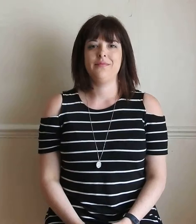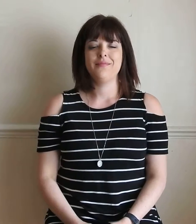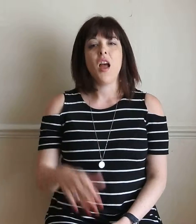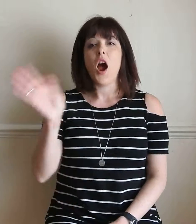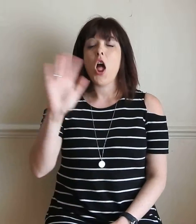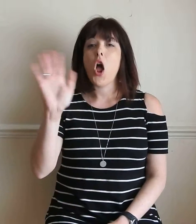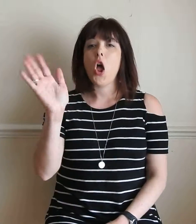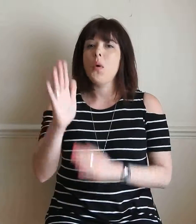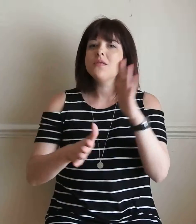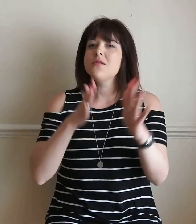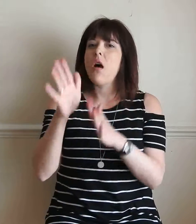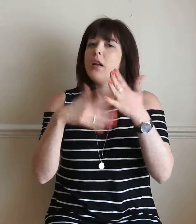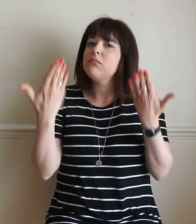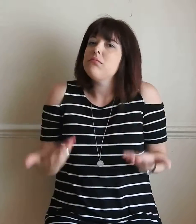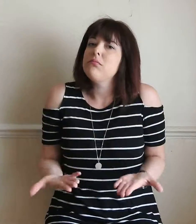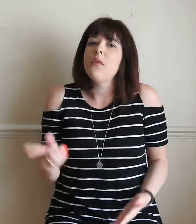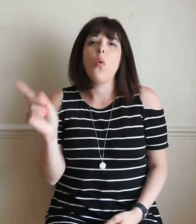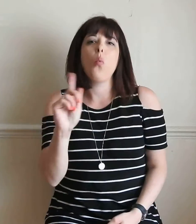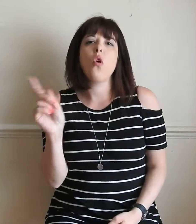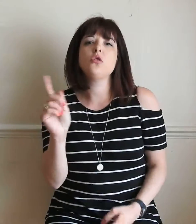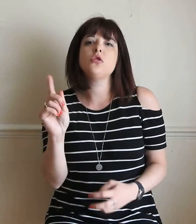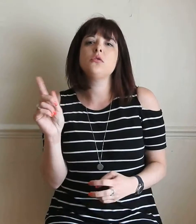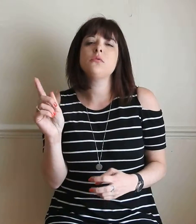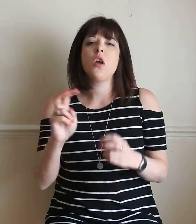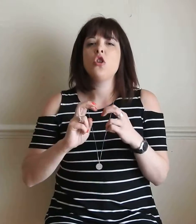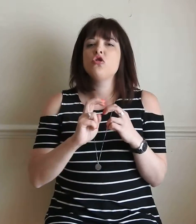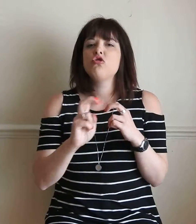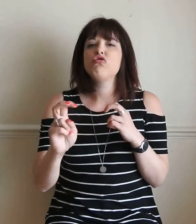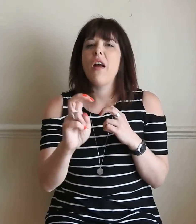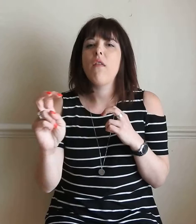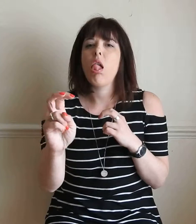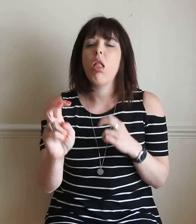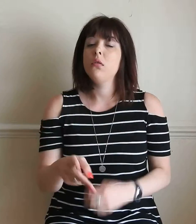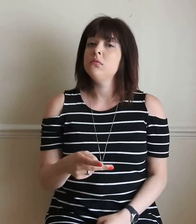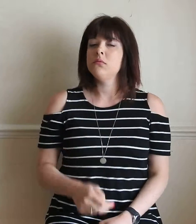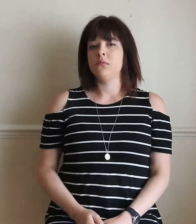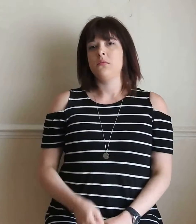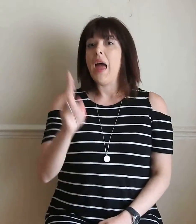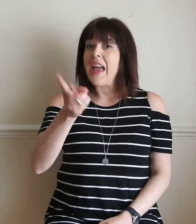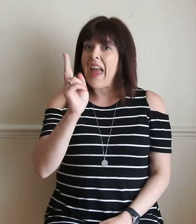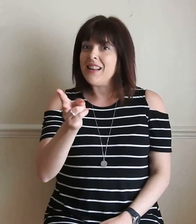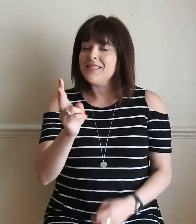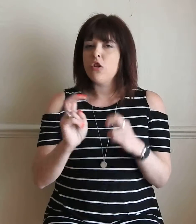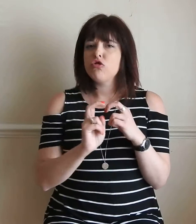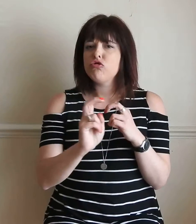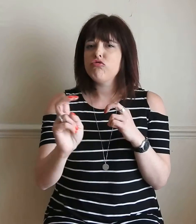Hello What's the sign of the day? Travel Again